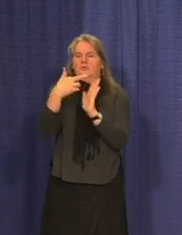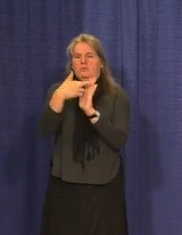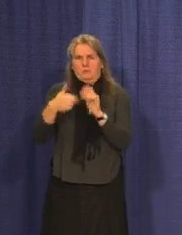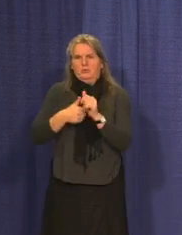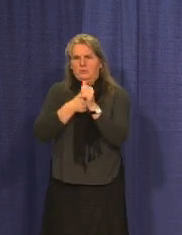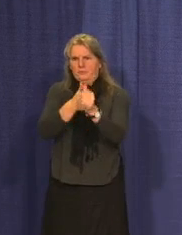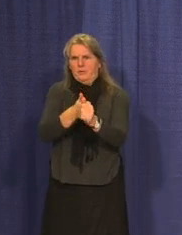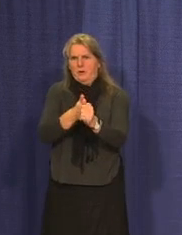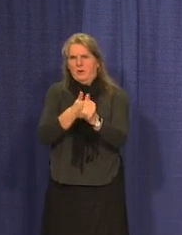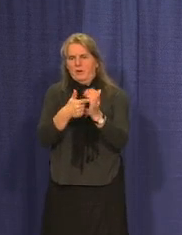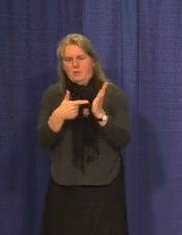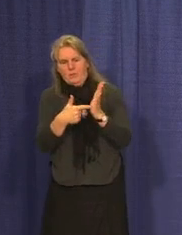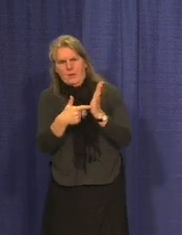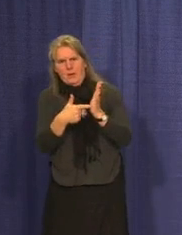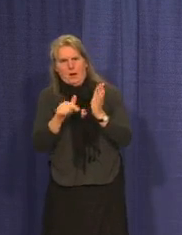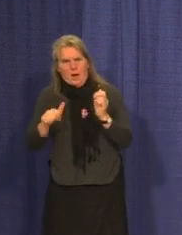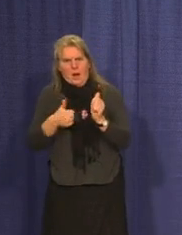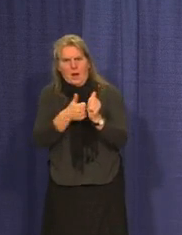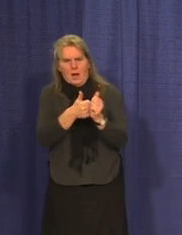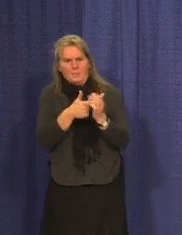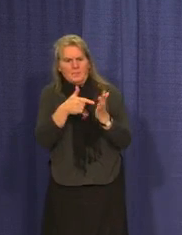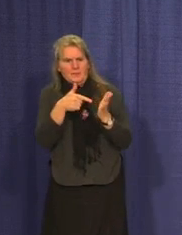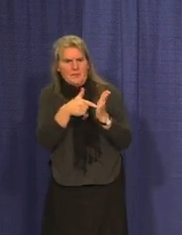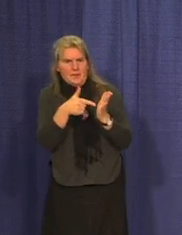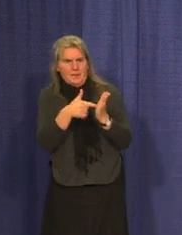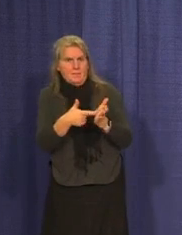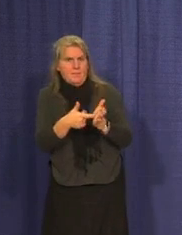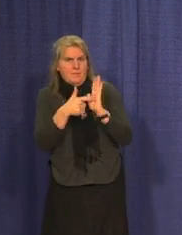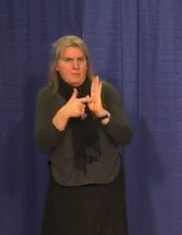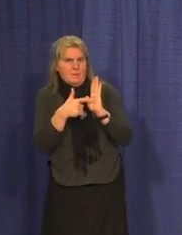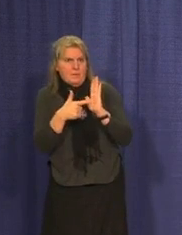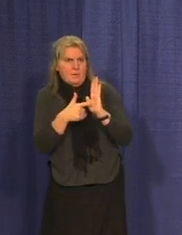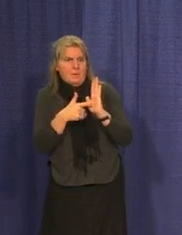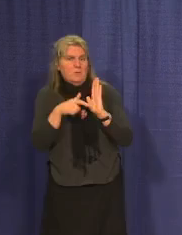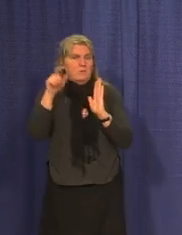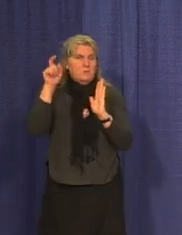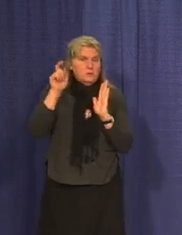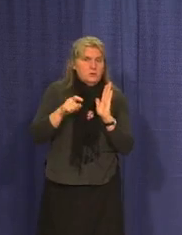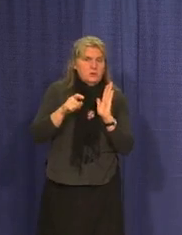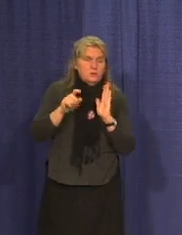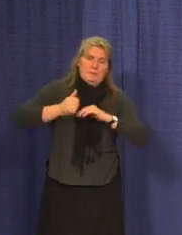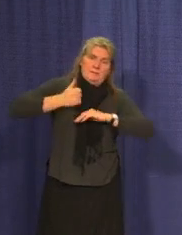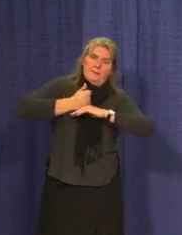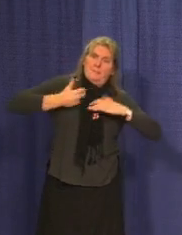the school guideline earlier this month and I wonder, are those updated requirements